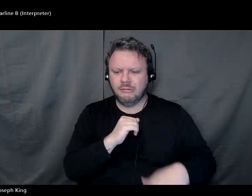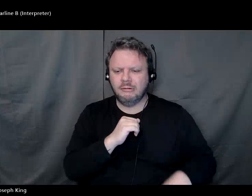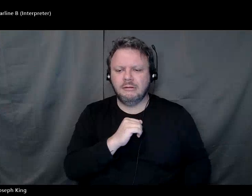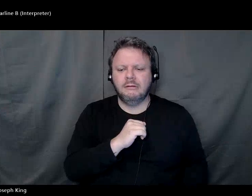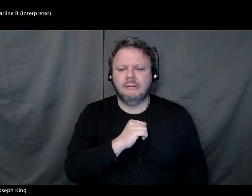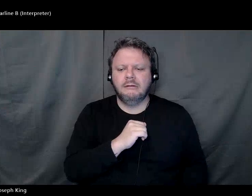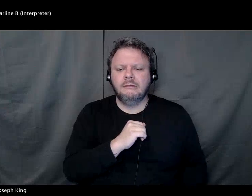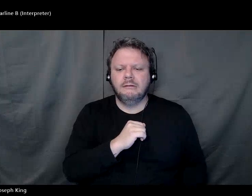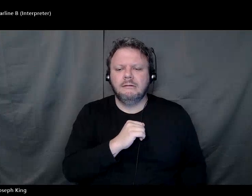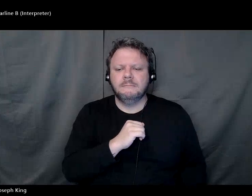I think.